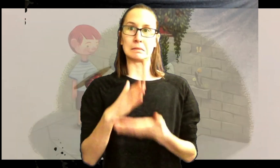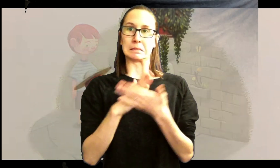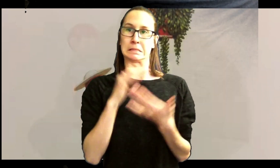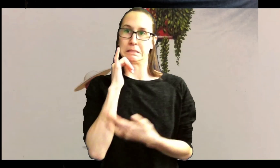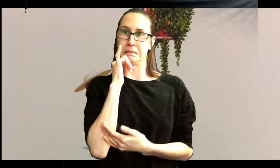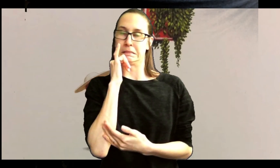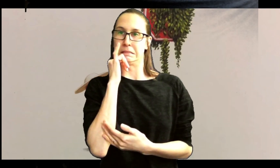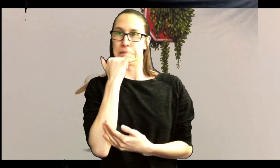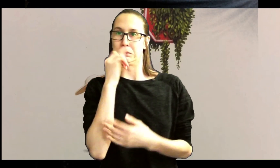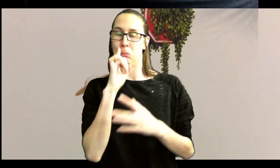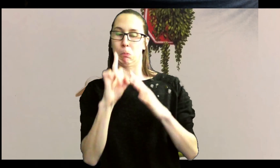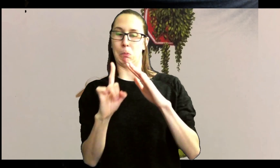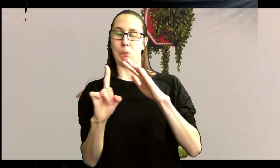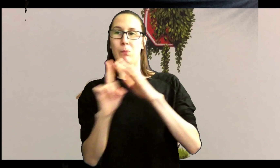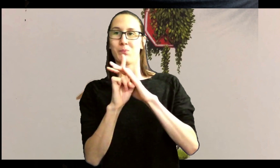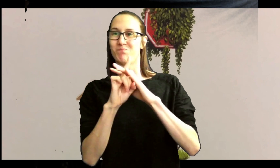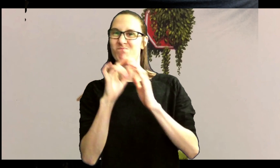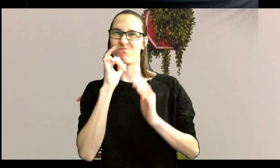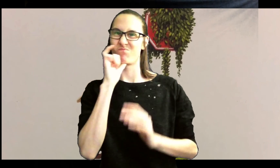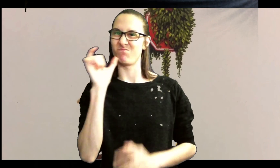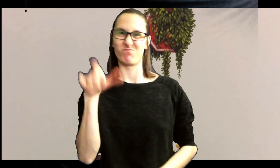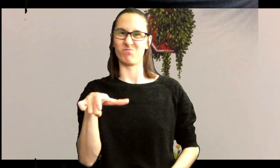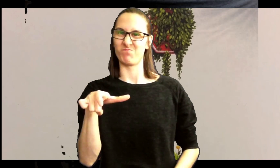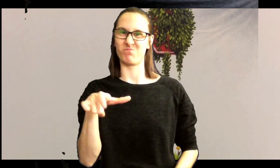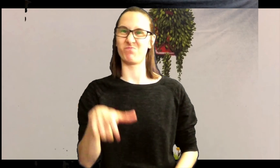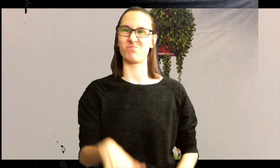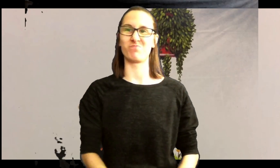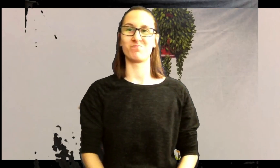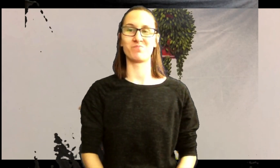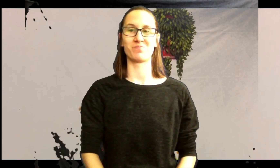A few plants popped up where they didn't belong.